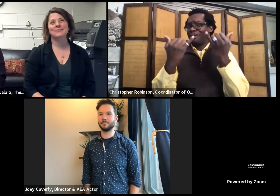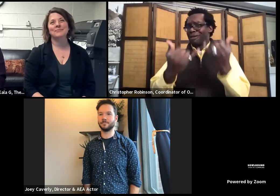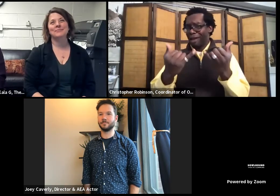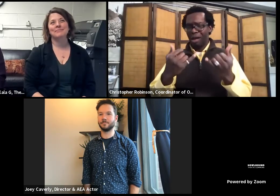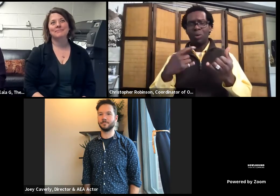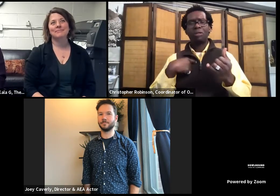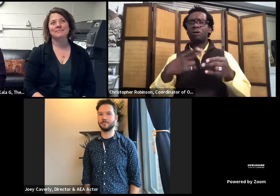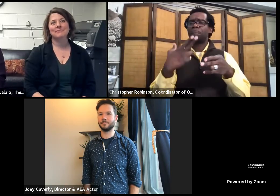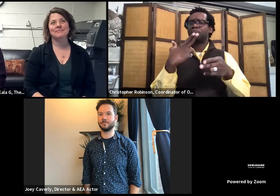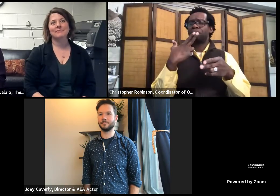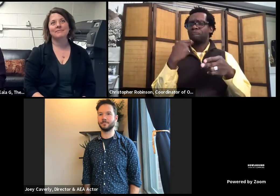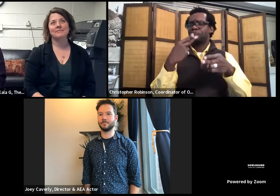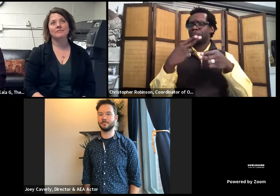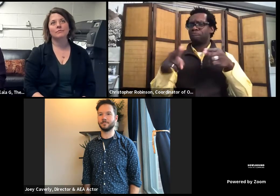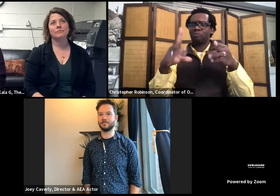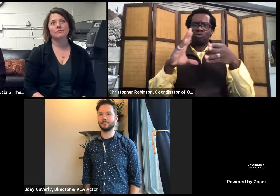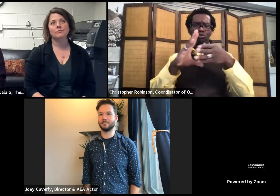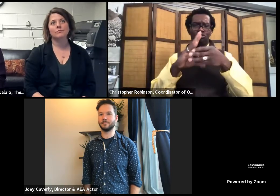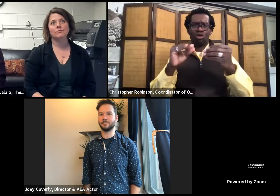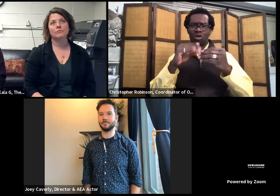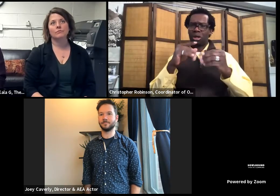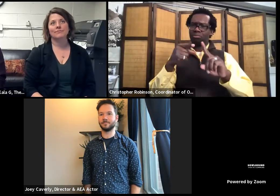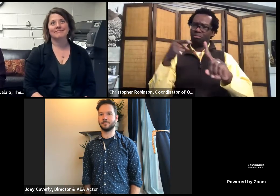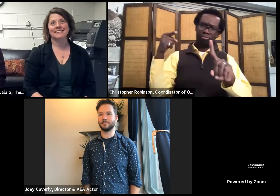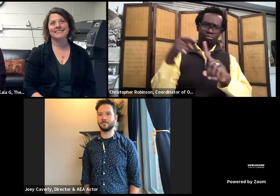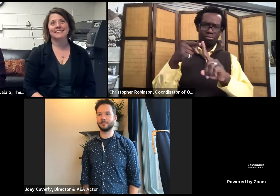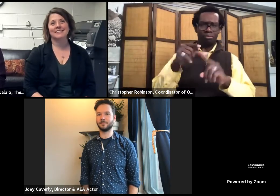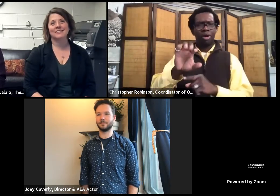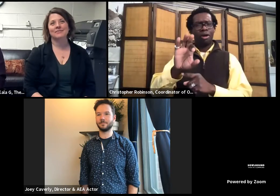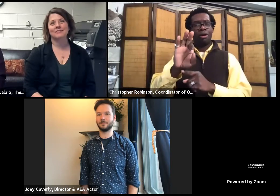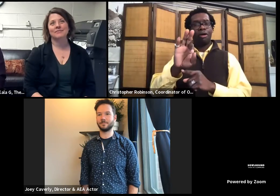We'll start this discussion now. I'm gonna start with a short story,